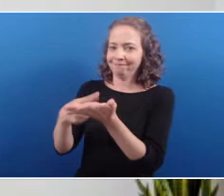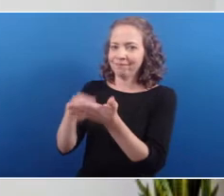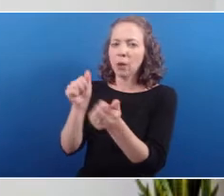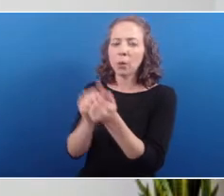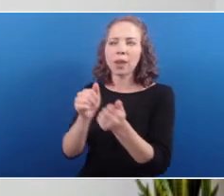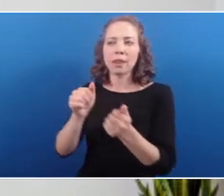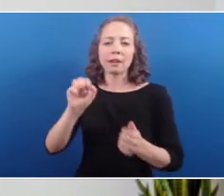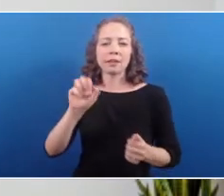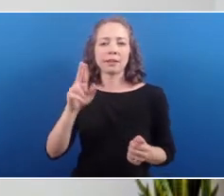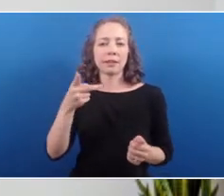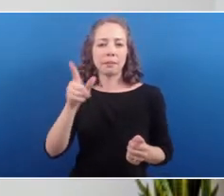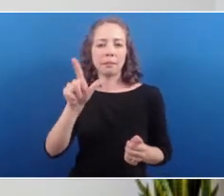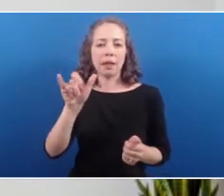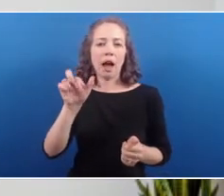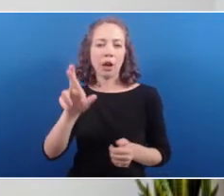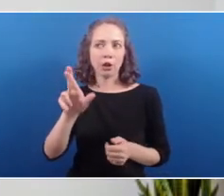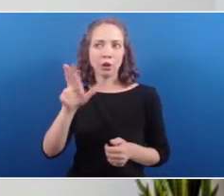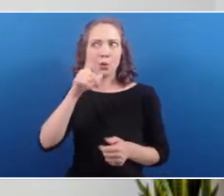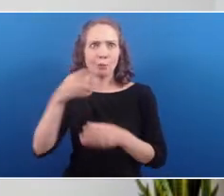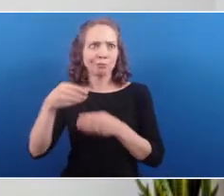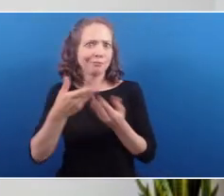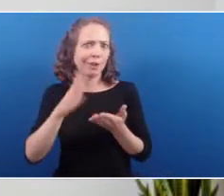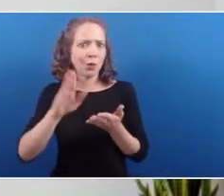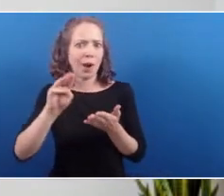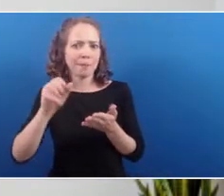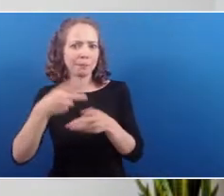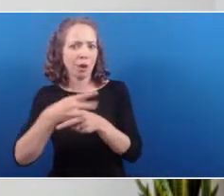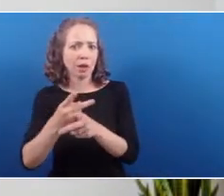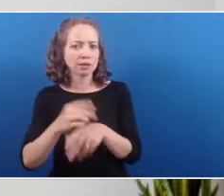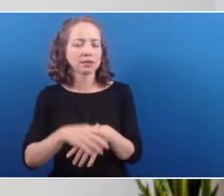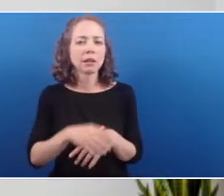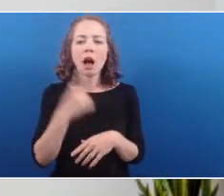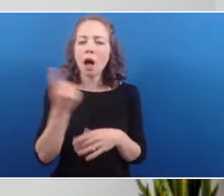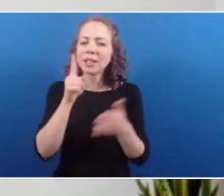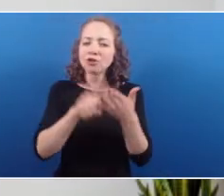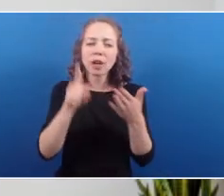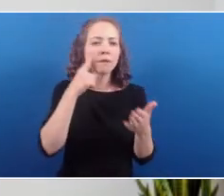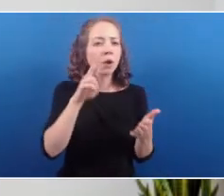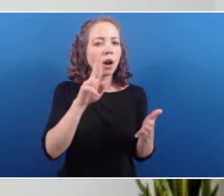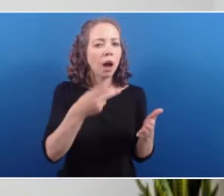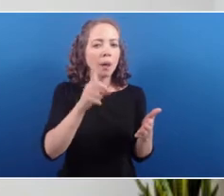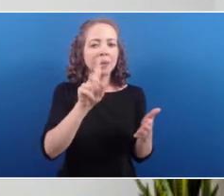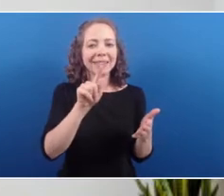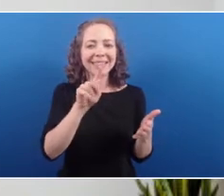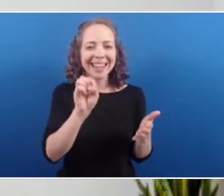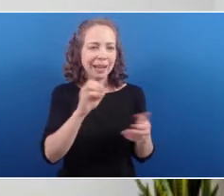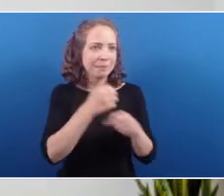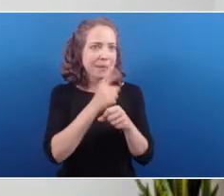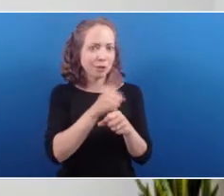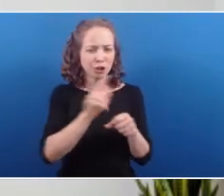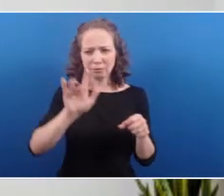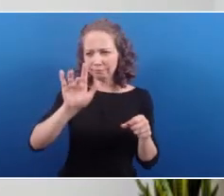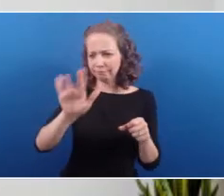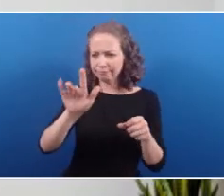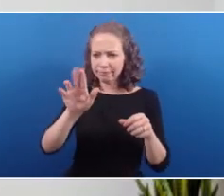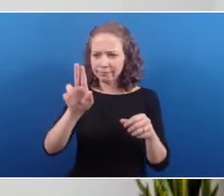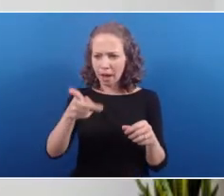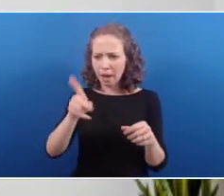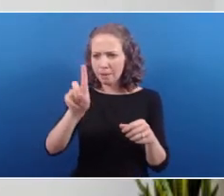Now, you can always check for updates, of course. So, you can hit your update button, make sure that you are constantly kind of keeping